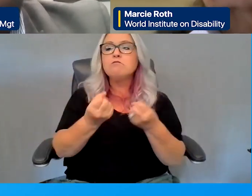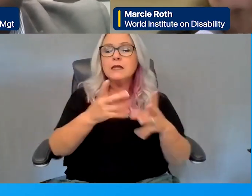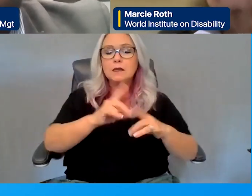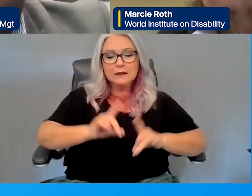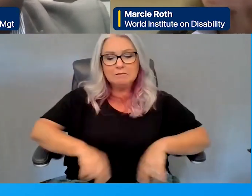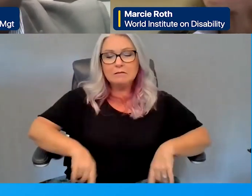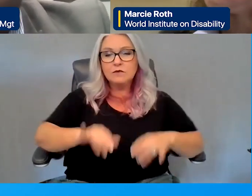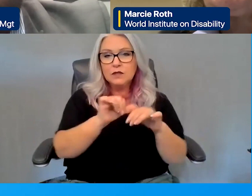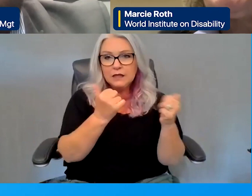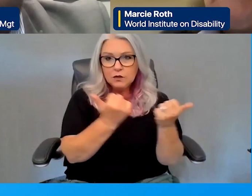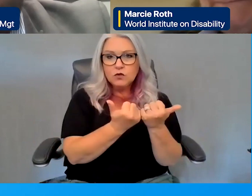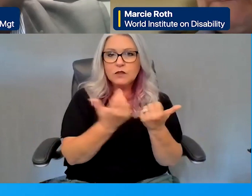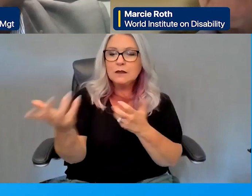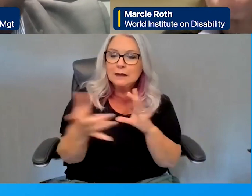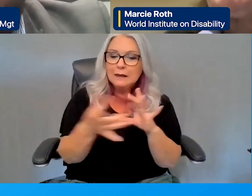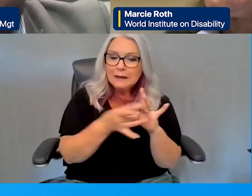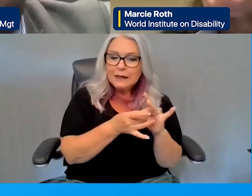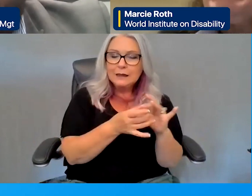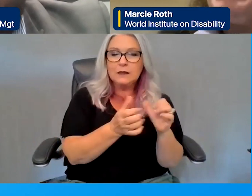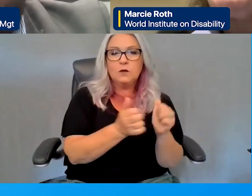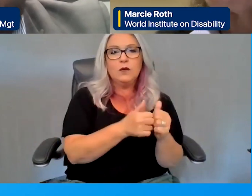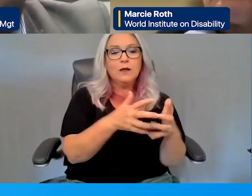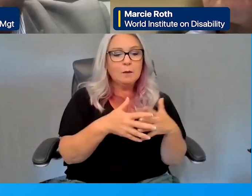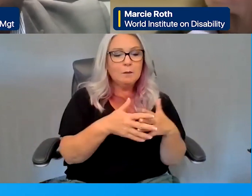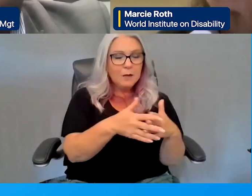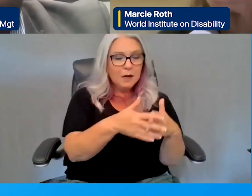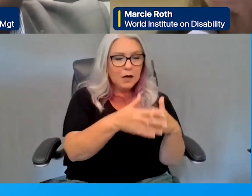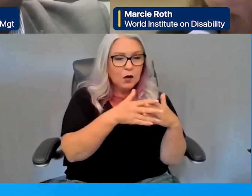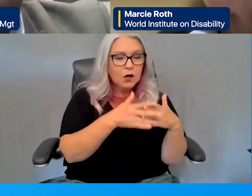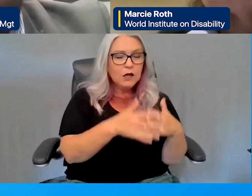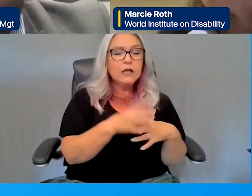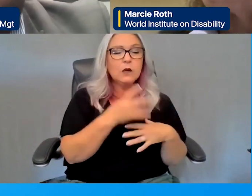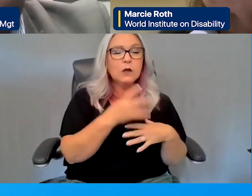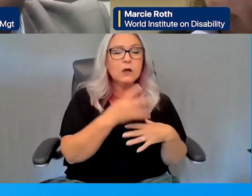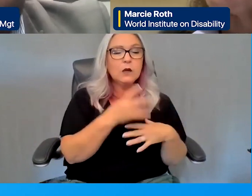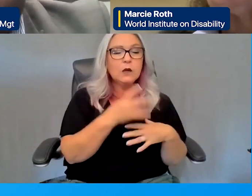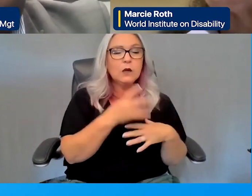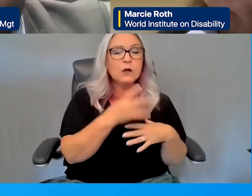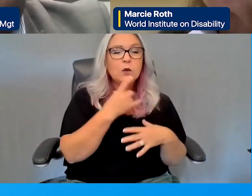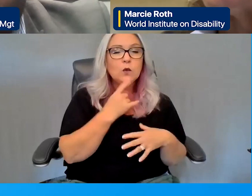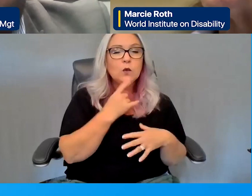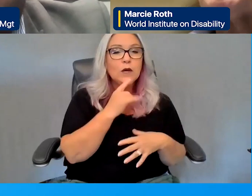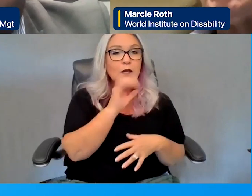working on them across do different things so any thoughts there? Yes. Let me